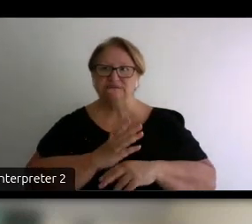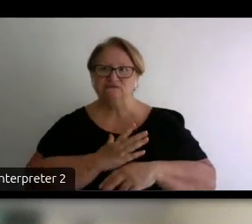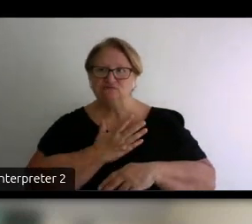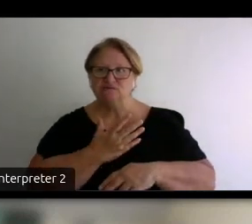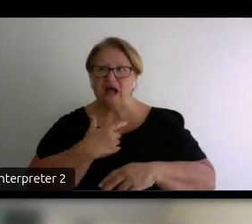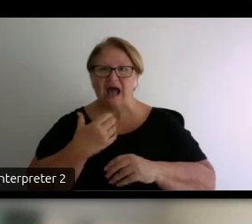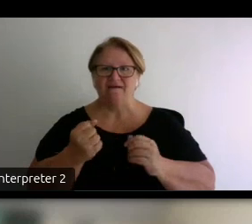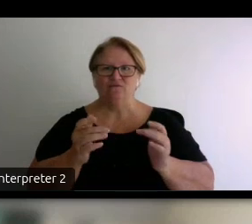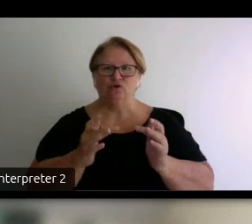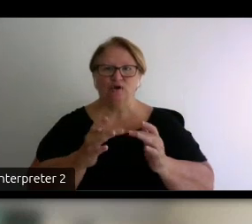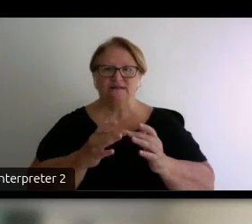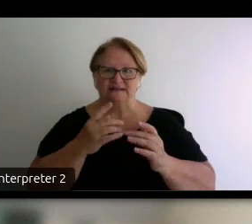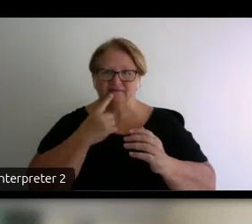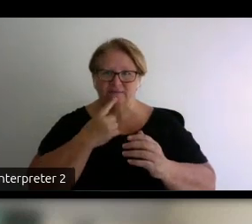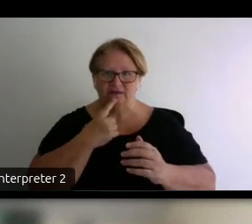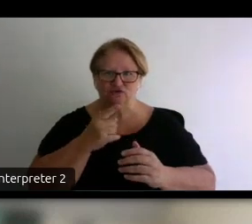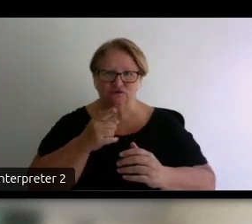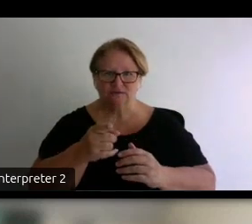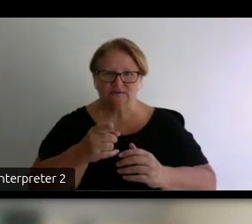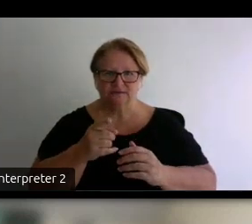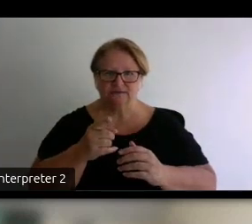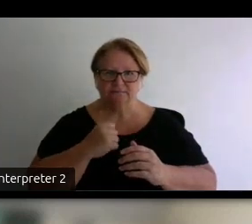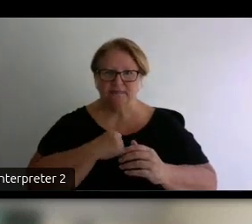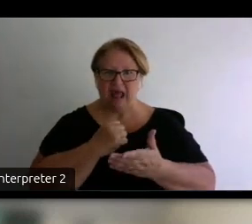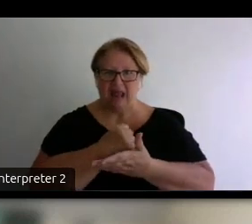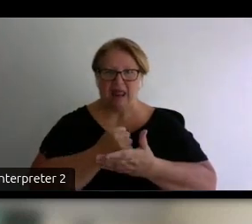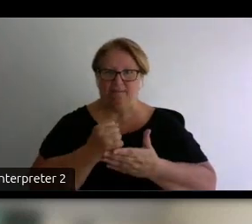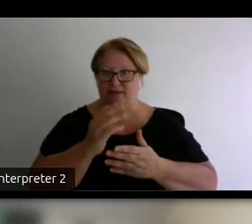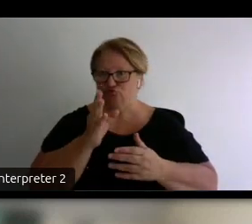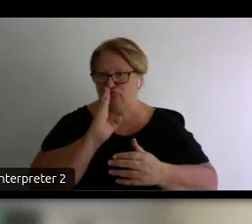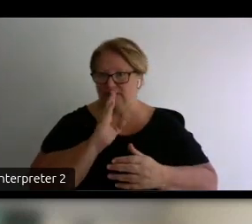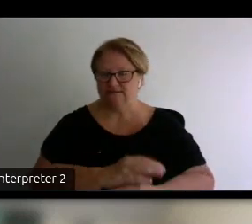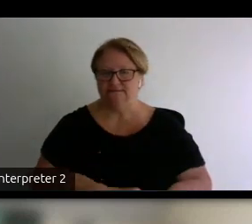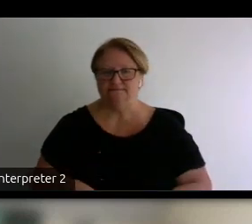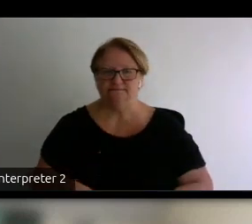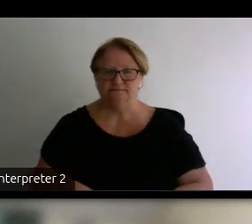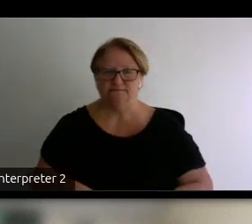That's my direct phone number, so you won't be sitting on hold. Um and you can also email me